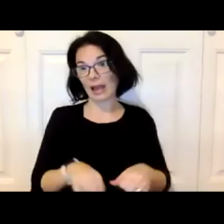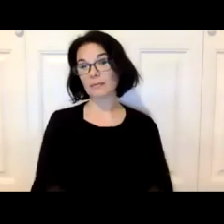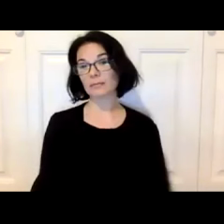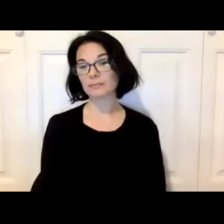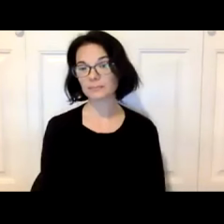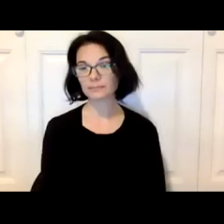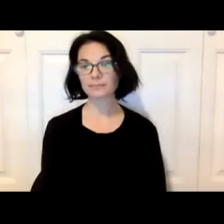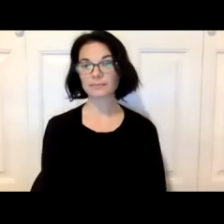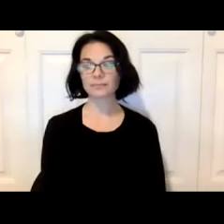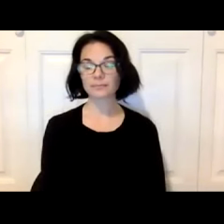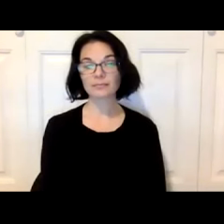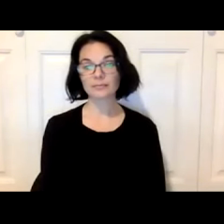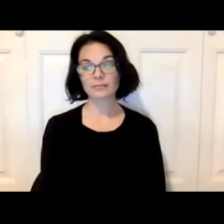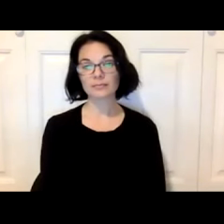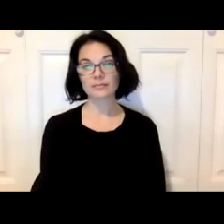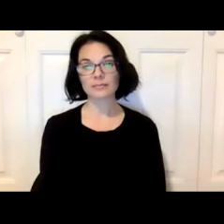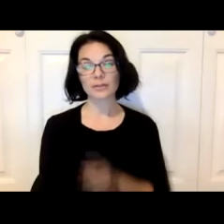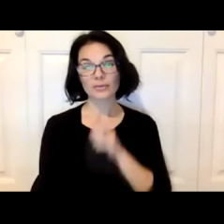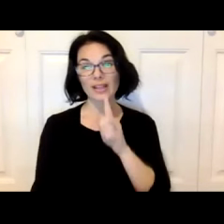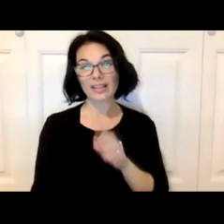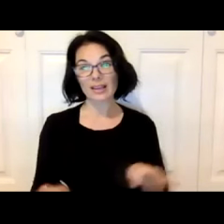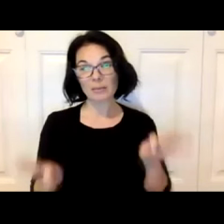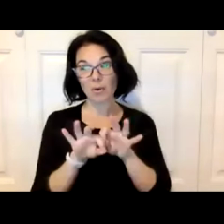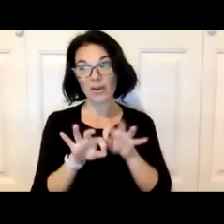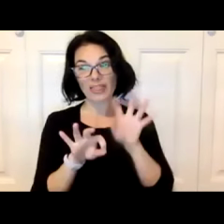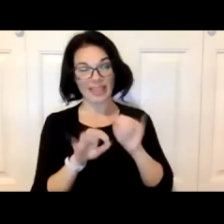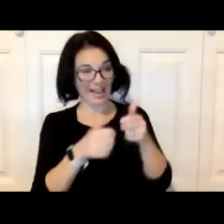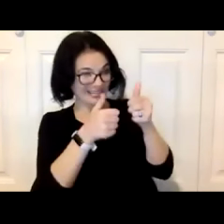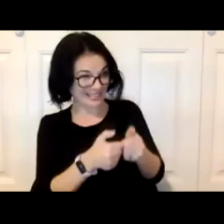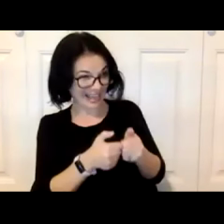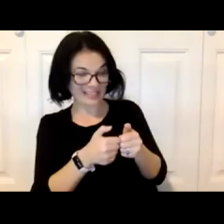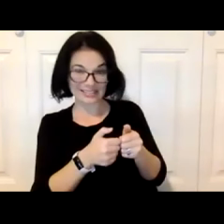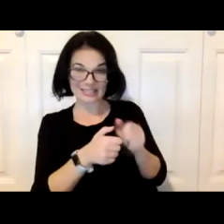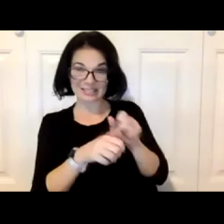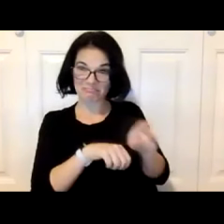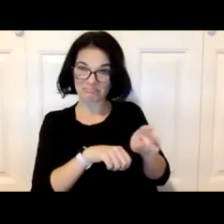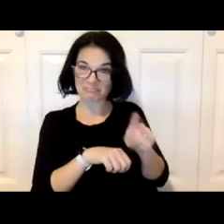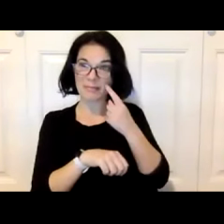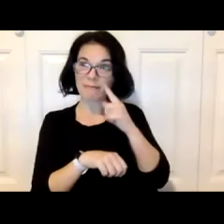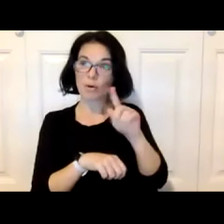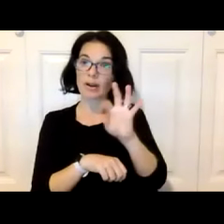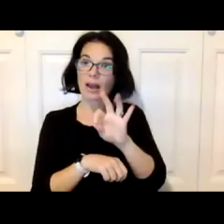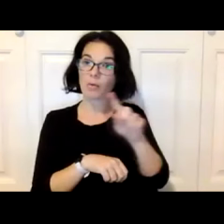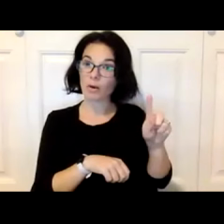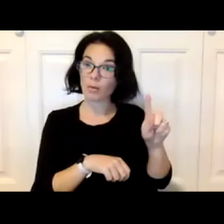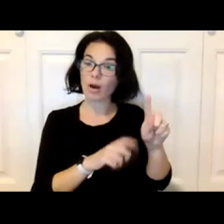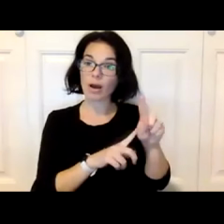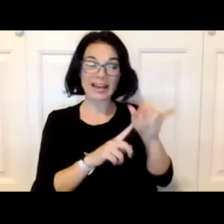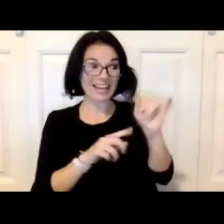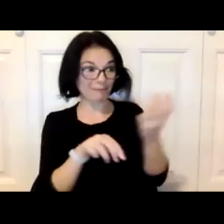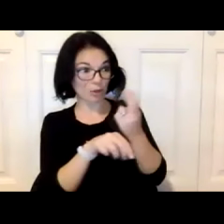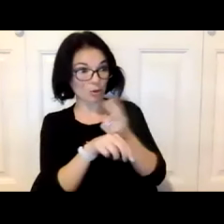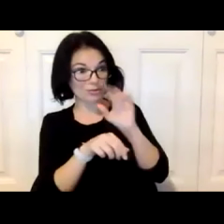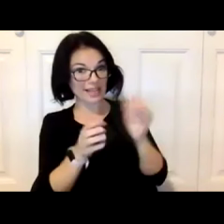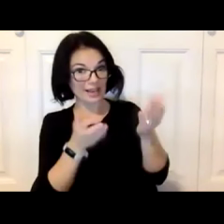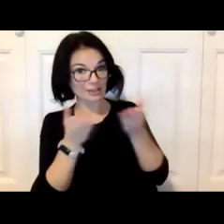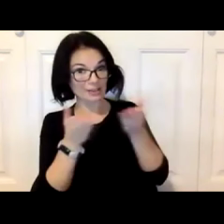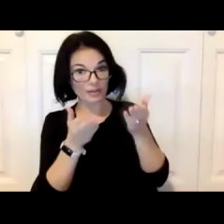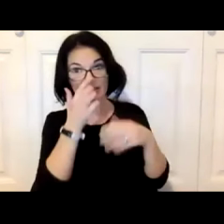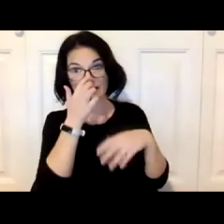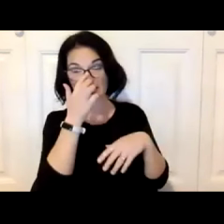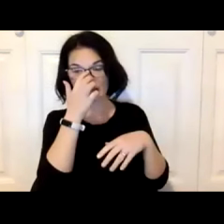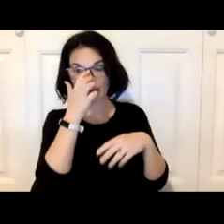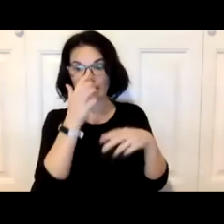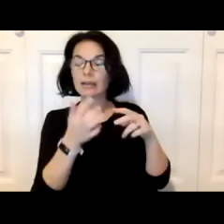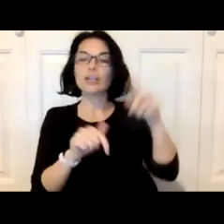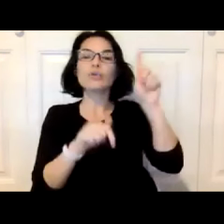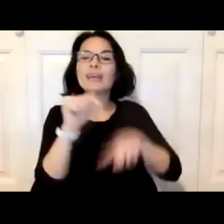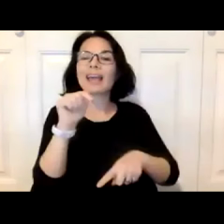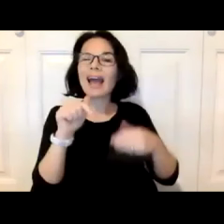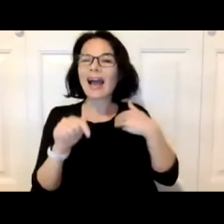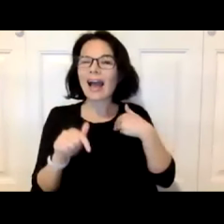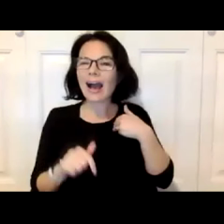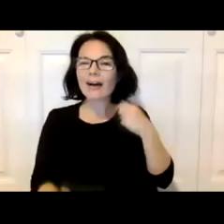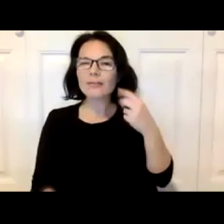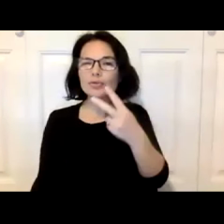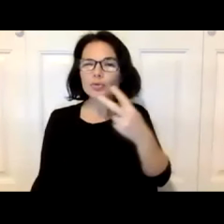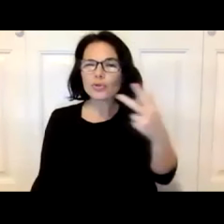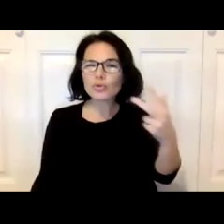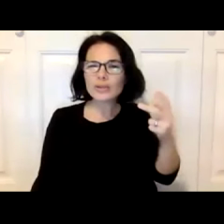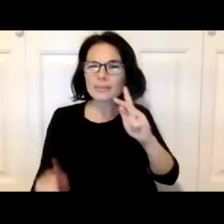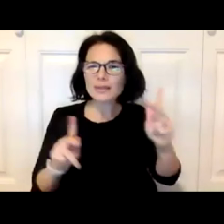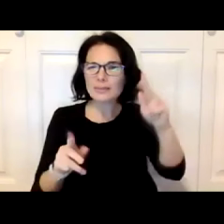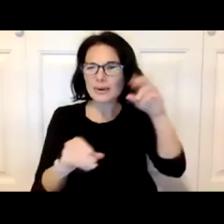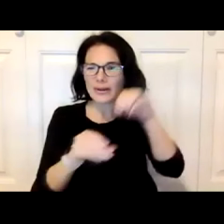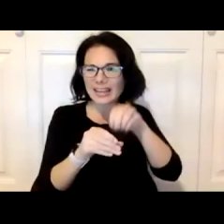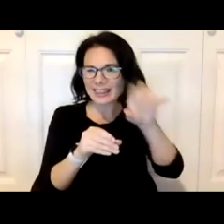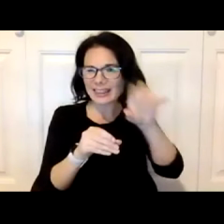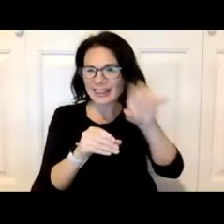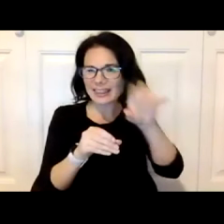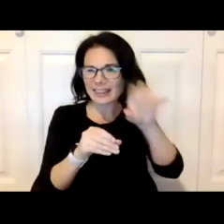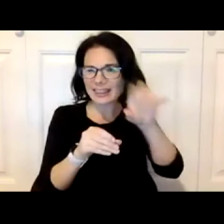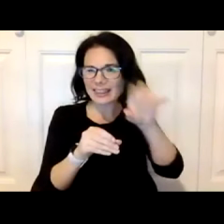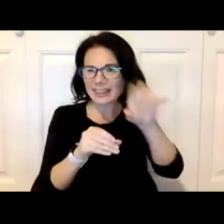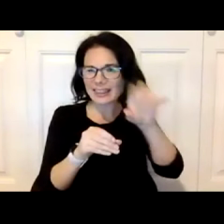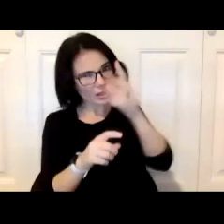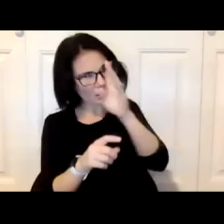It's important for people to remember that the texts cannot contain photos or videos,